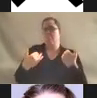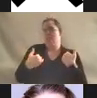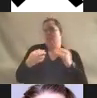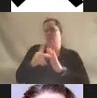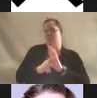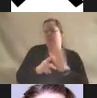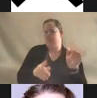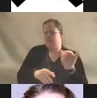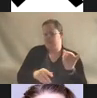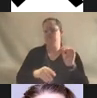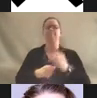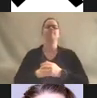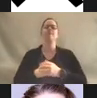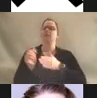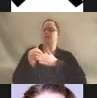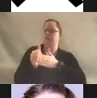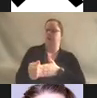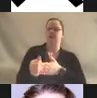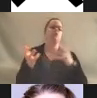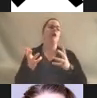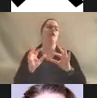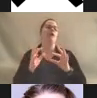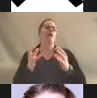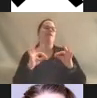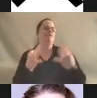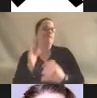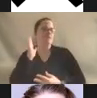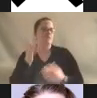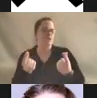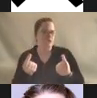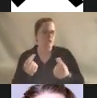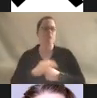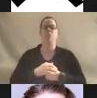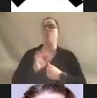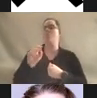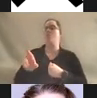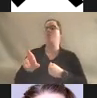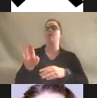and that guides what our family would do or in our business, we may have policy and that guides